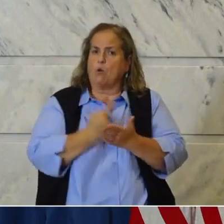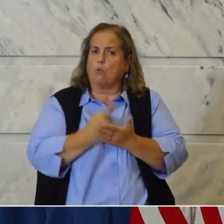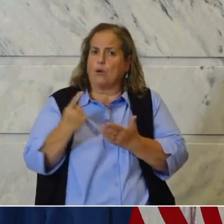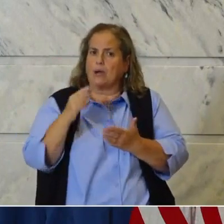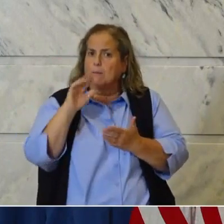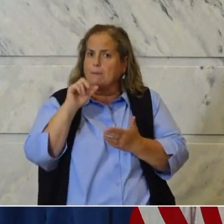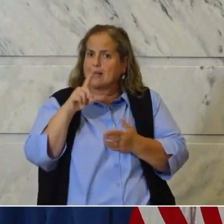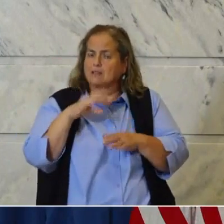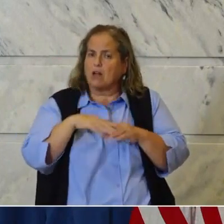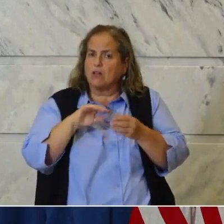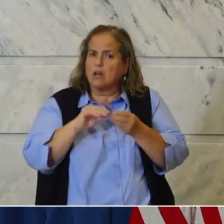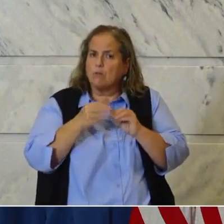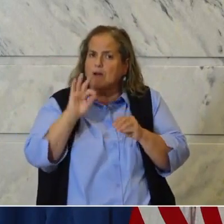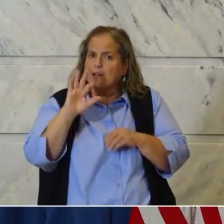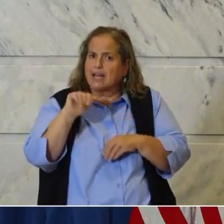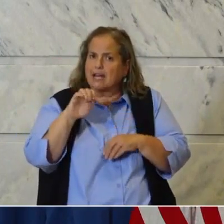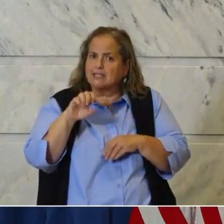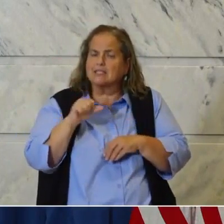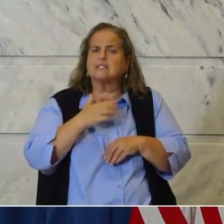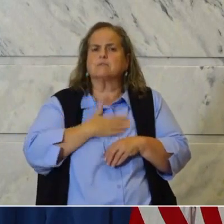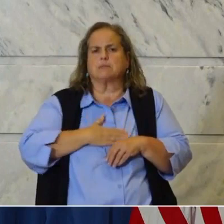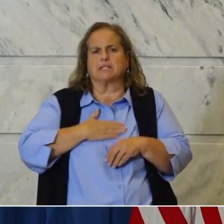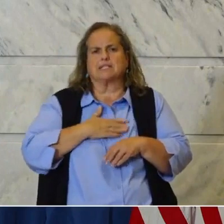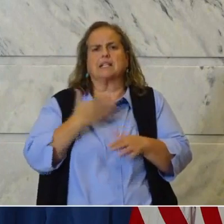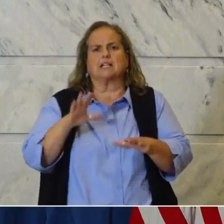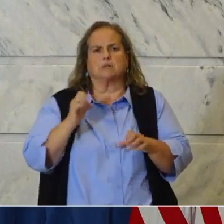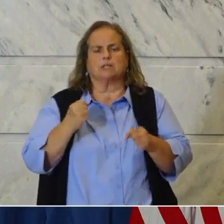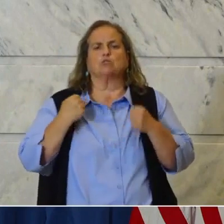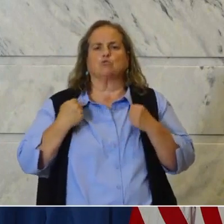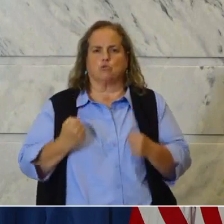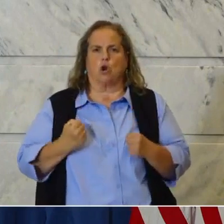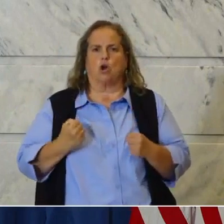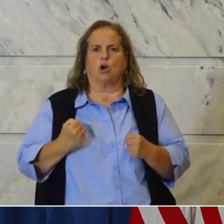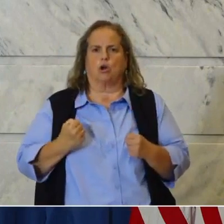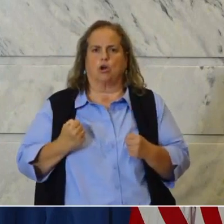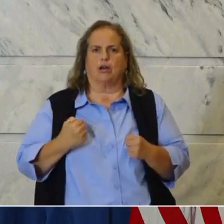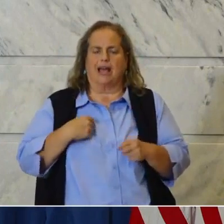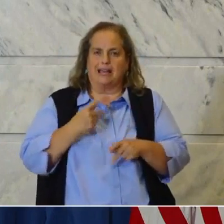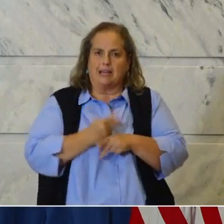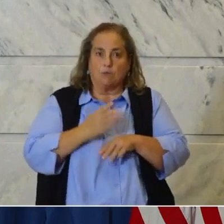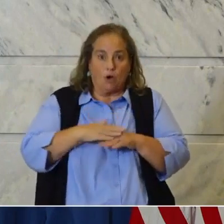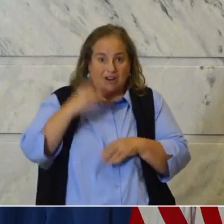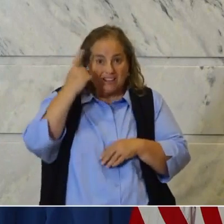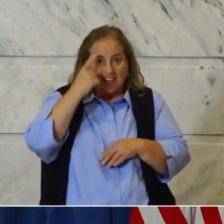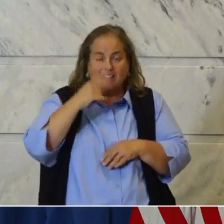cases. Let's let's be strong. I keep thinking that my grand parents. If they